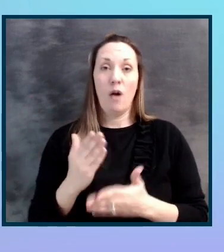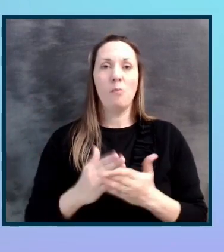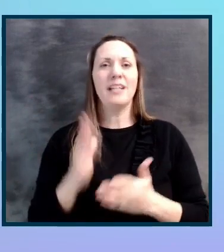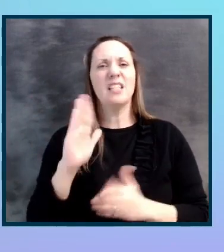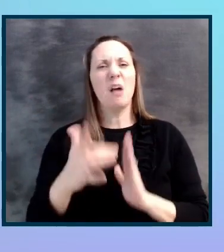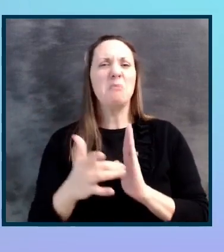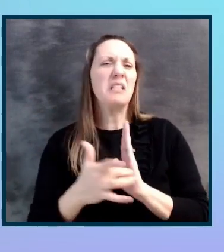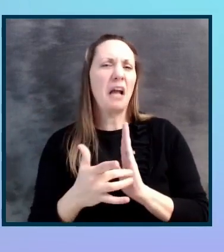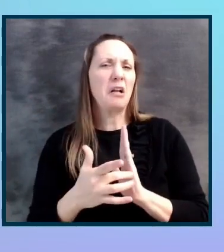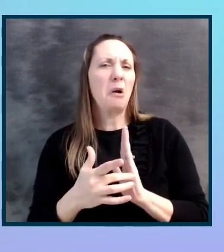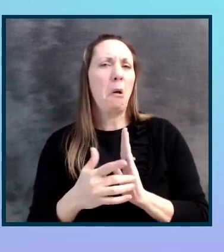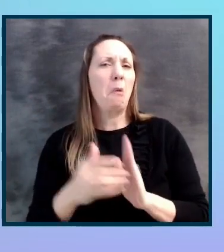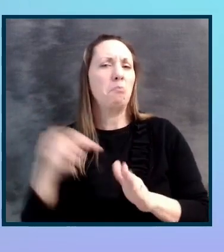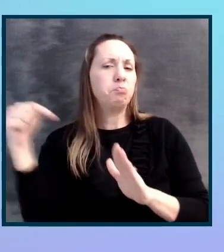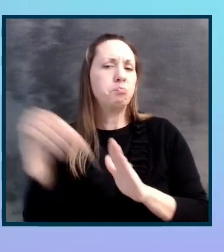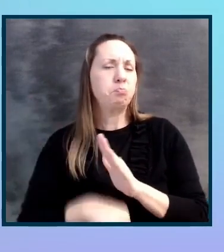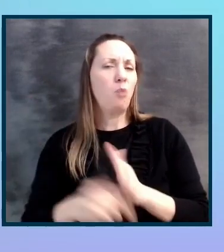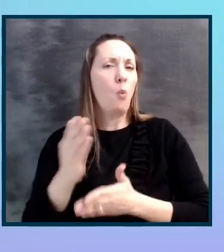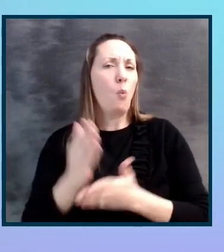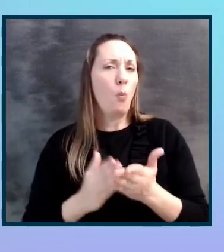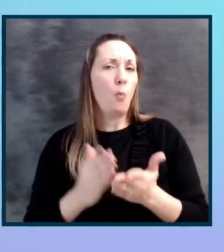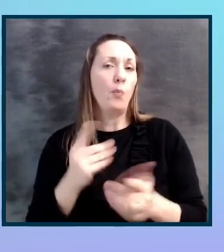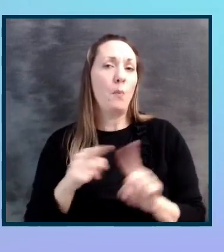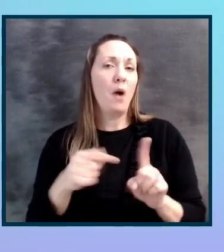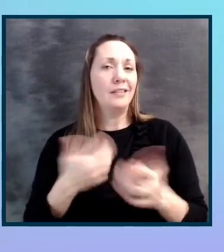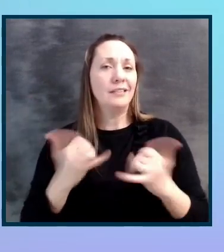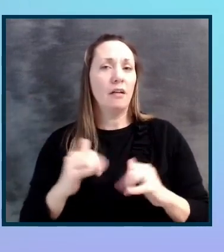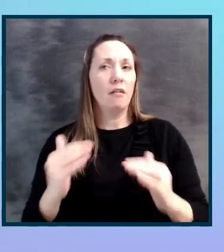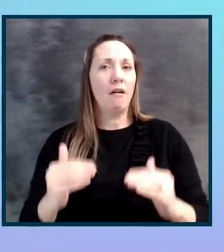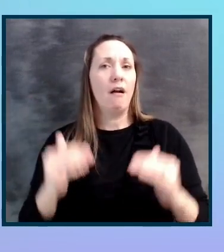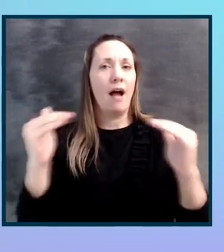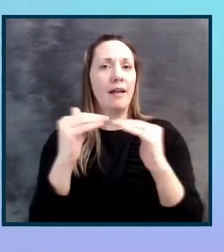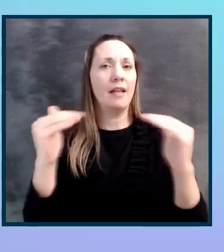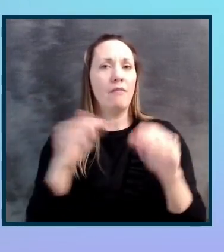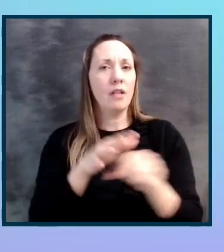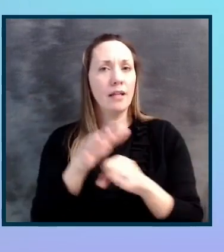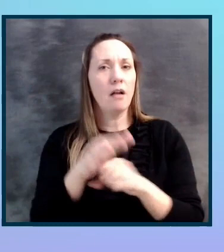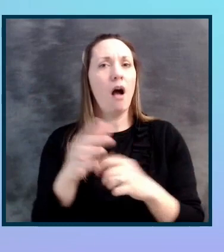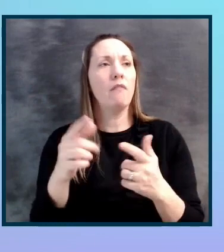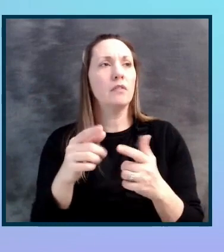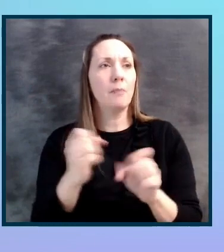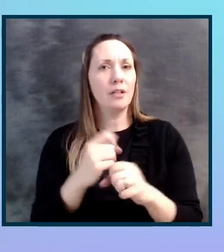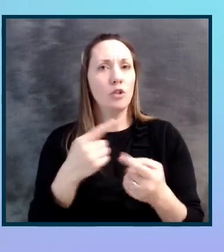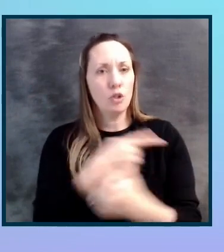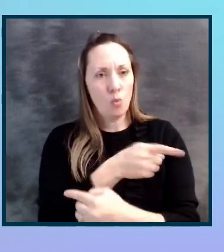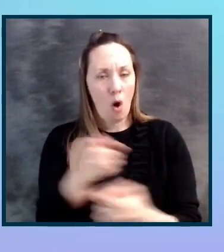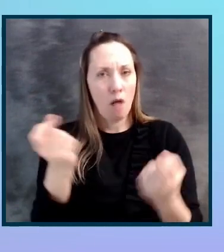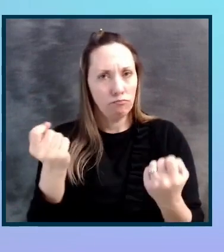with this, but I'm still gonna keep it high level enough so that everybody can understand all the different strategies we're gonna talk about today